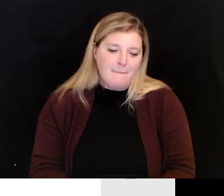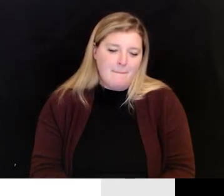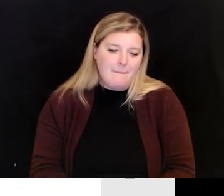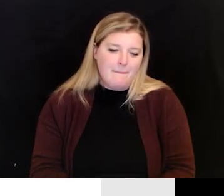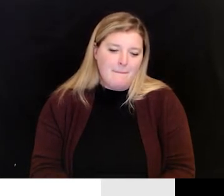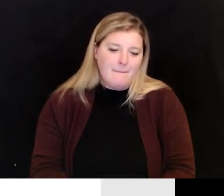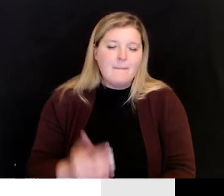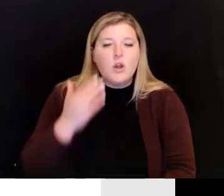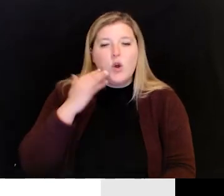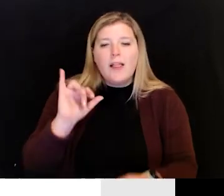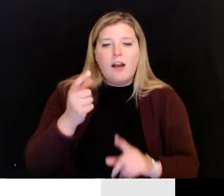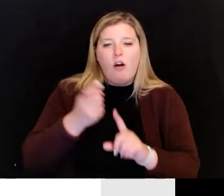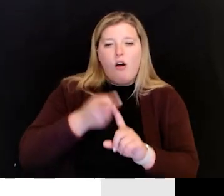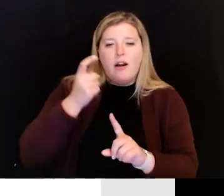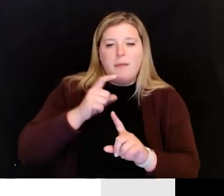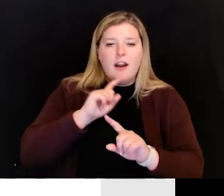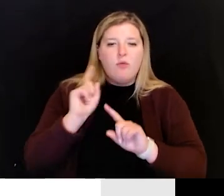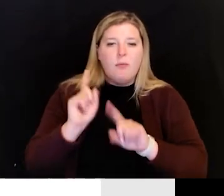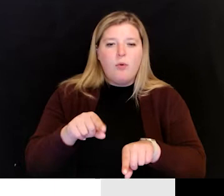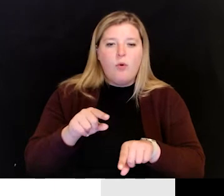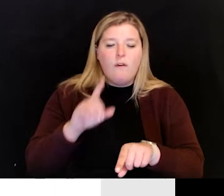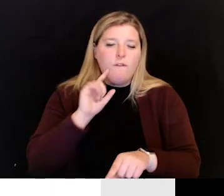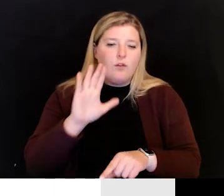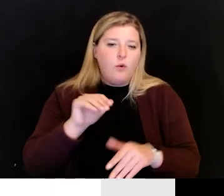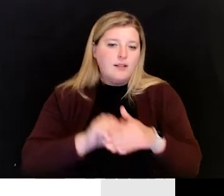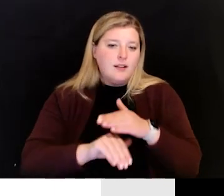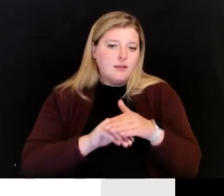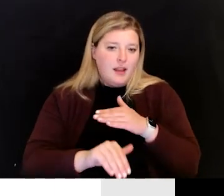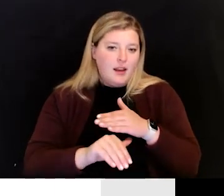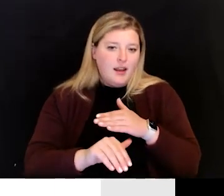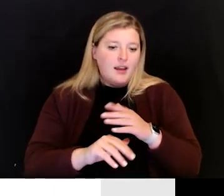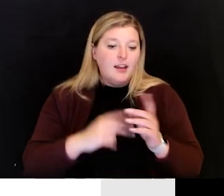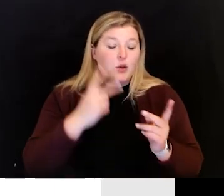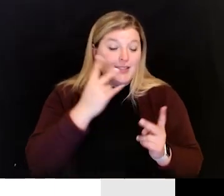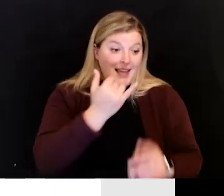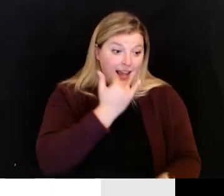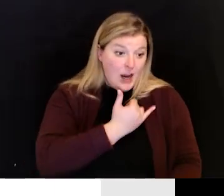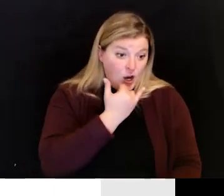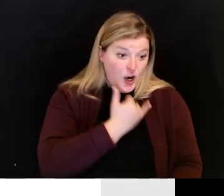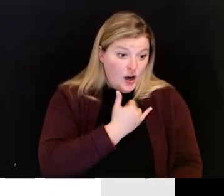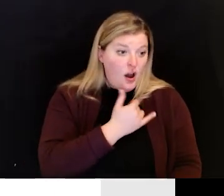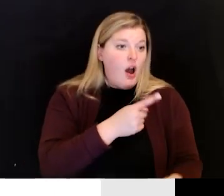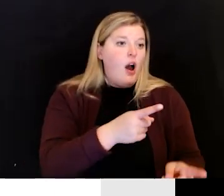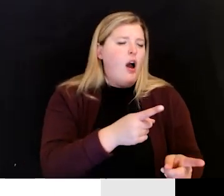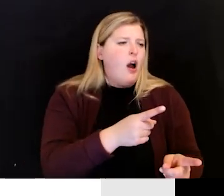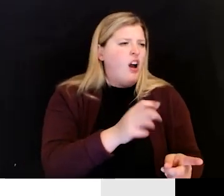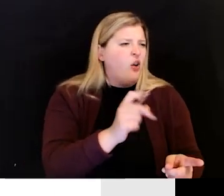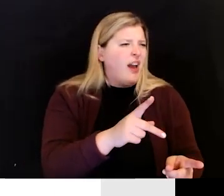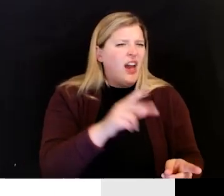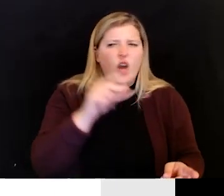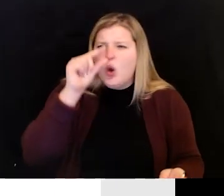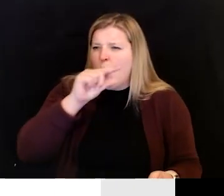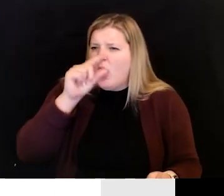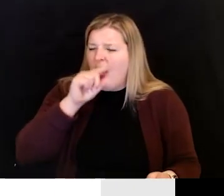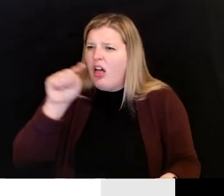report of your accessibility. And you look into that and see-- you know, you go to a Stack Overflow posting